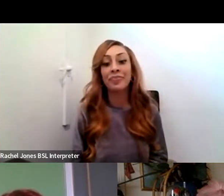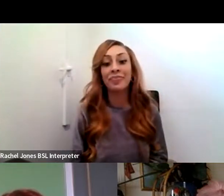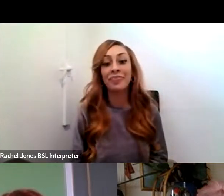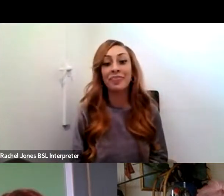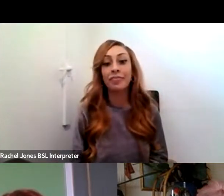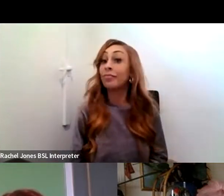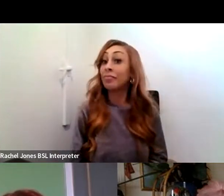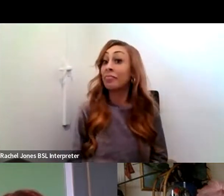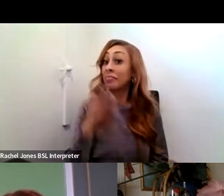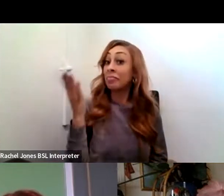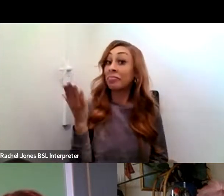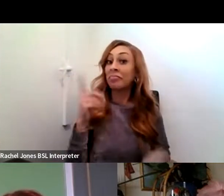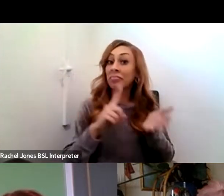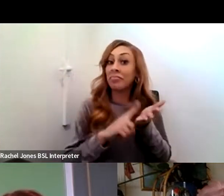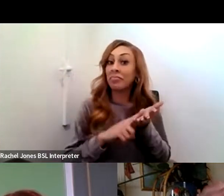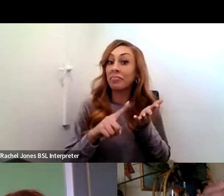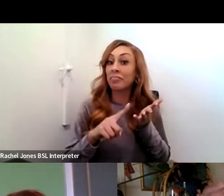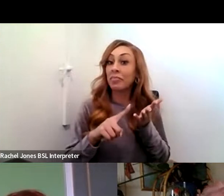Lou, do you want to answer that?